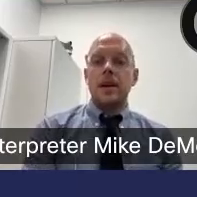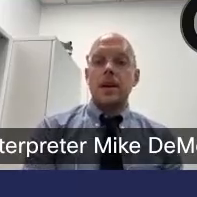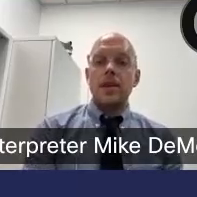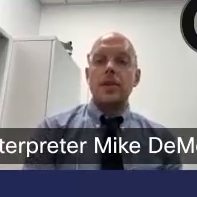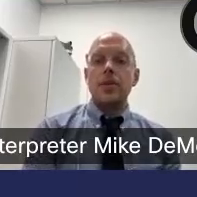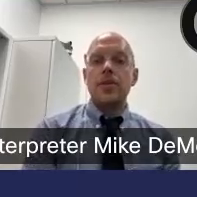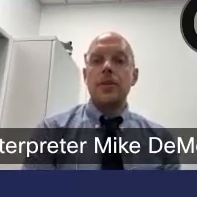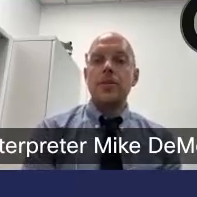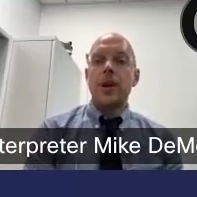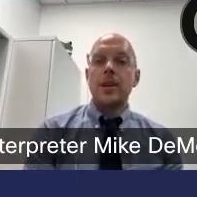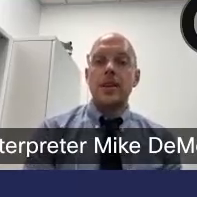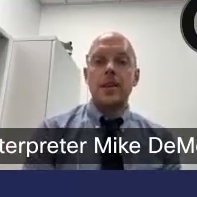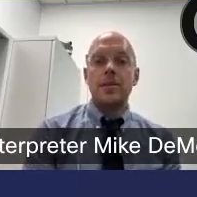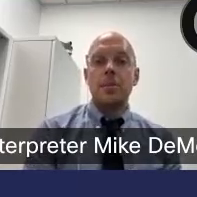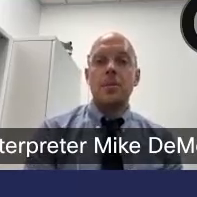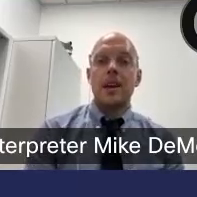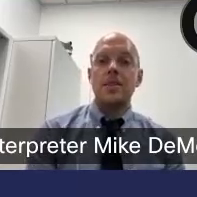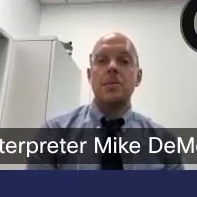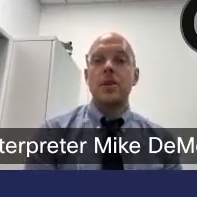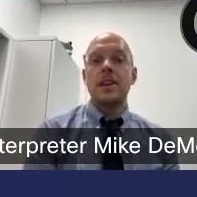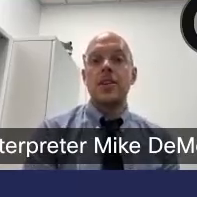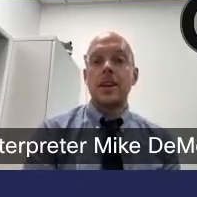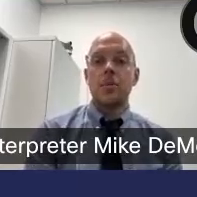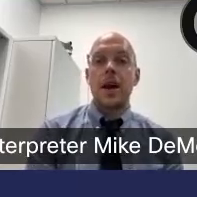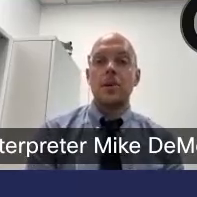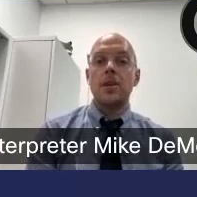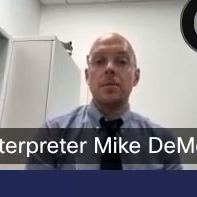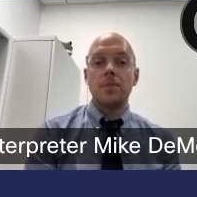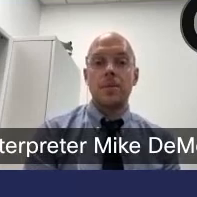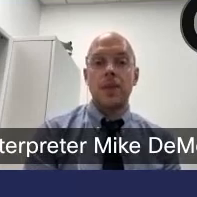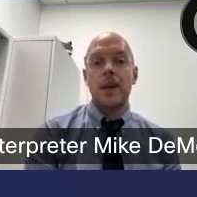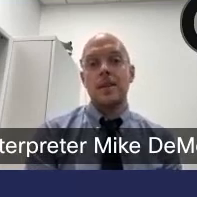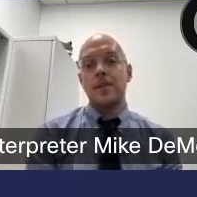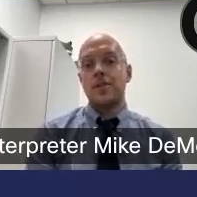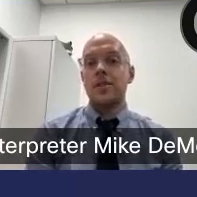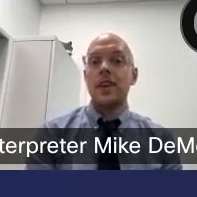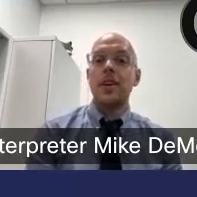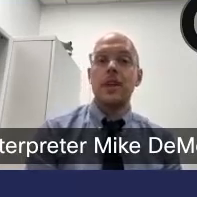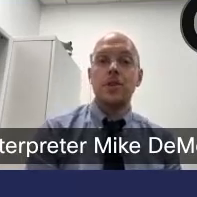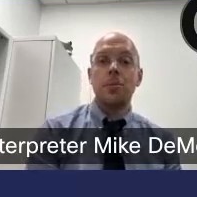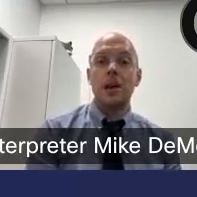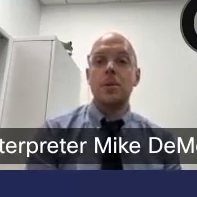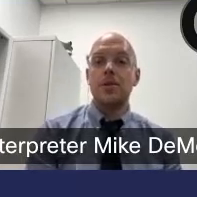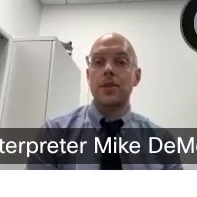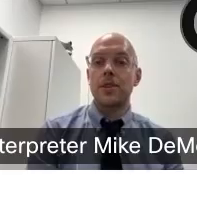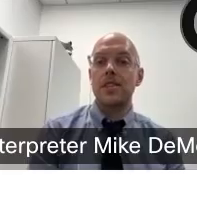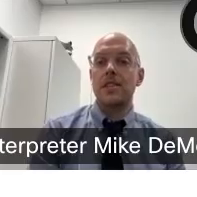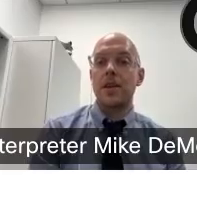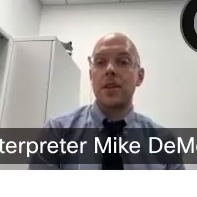So the first way is by a mechanism known as hearing aid compatibility that ensures that hearing aids are compatible with certain devices out there.